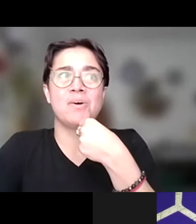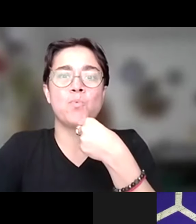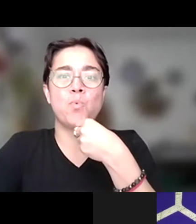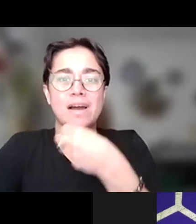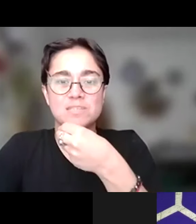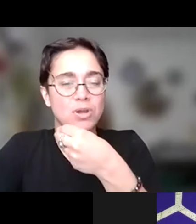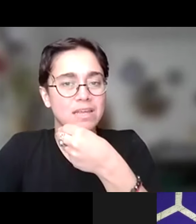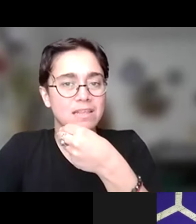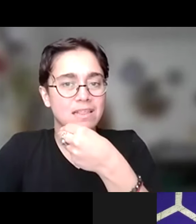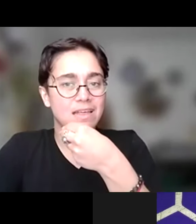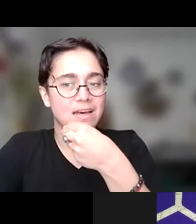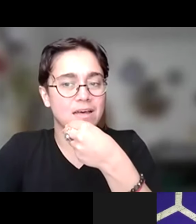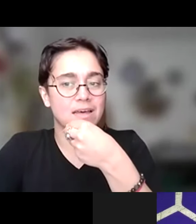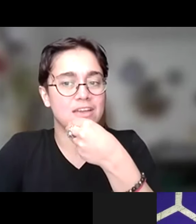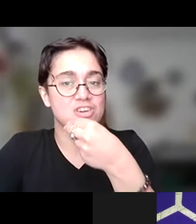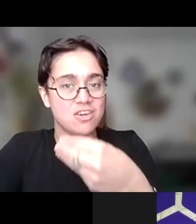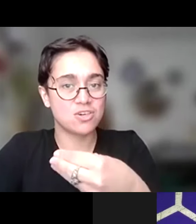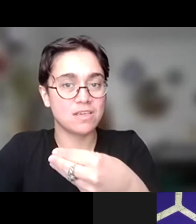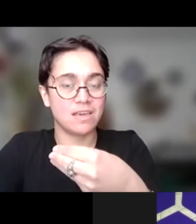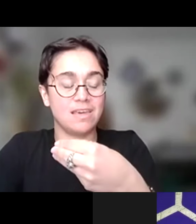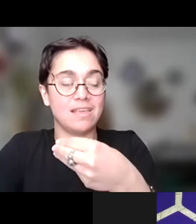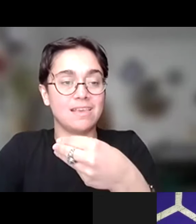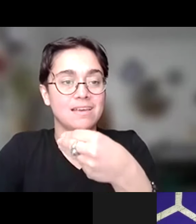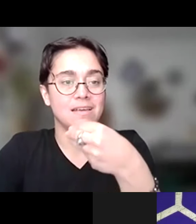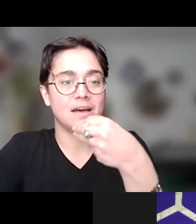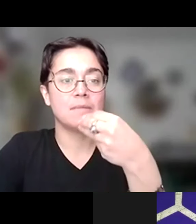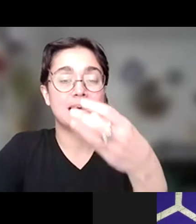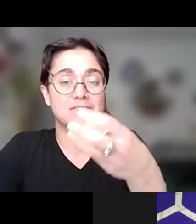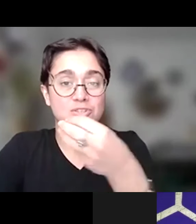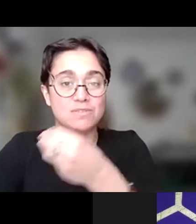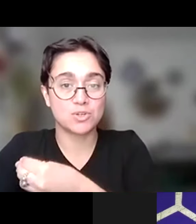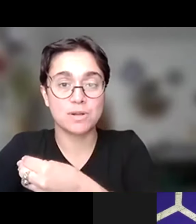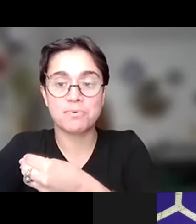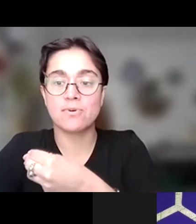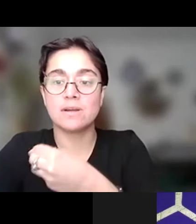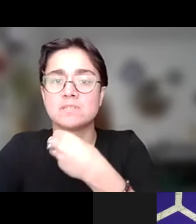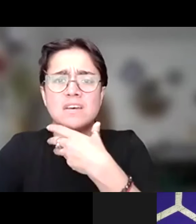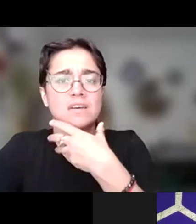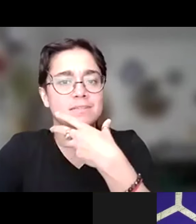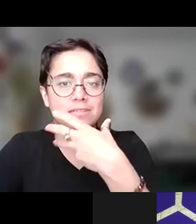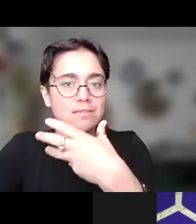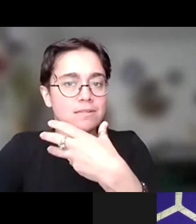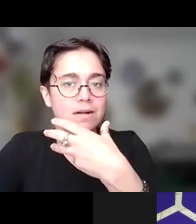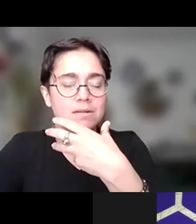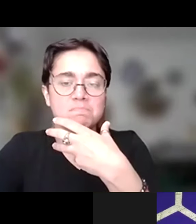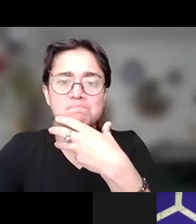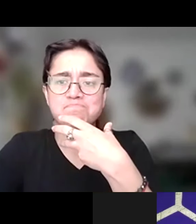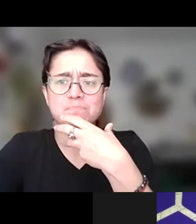really good question. I am really glad you thinking about this. I am glad you want to change that work.